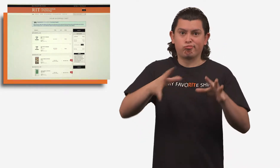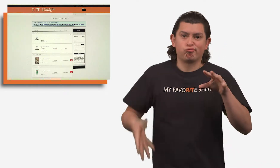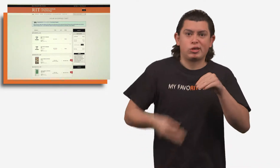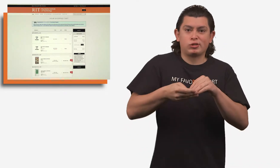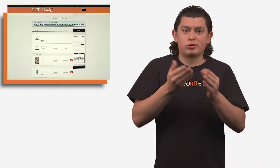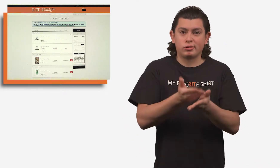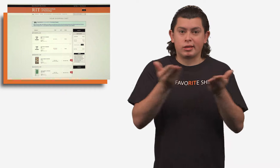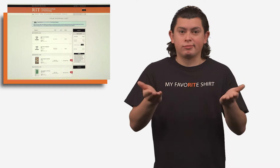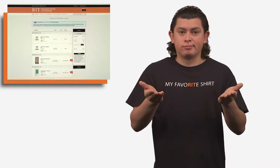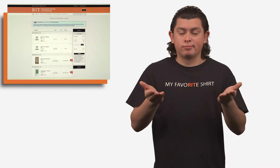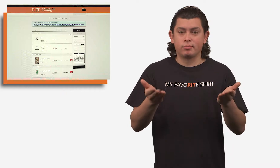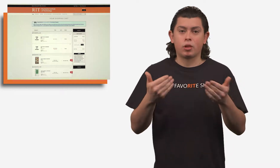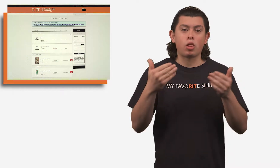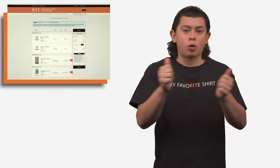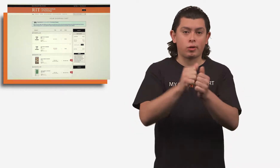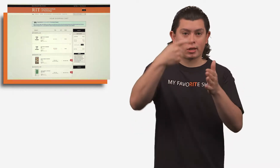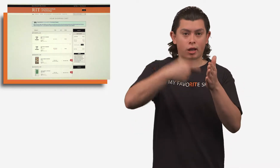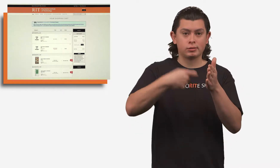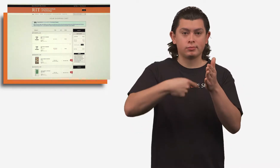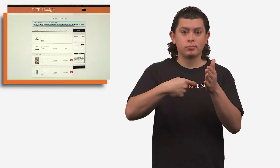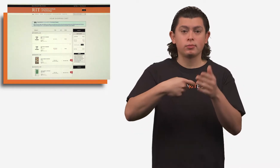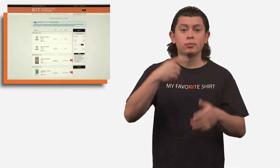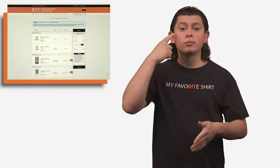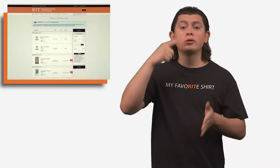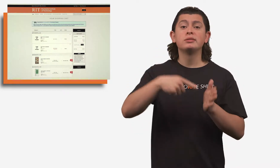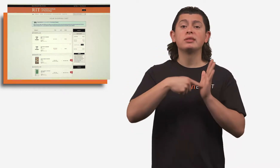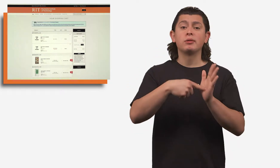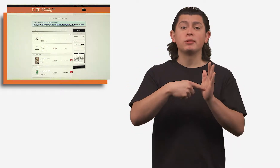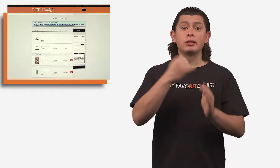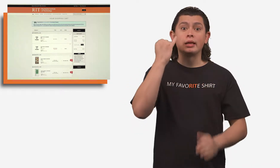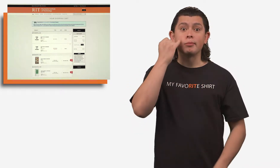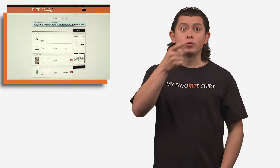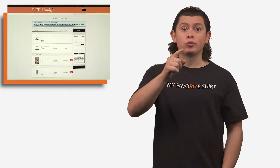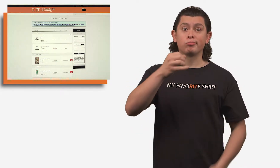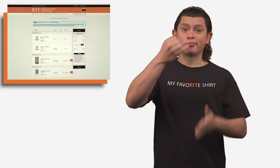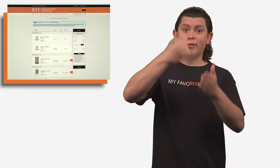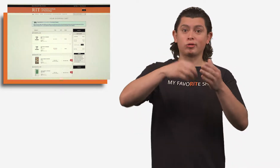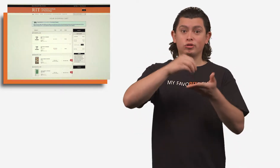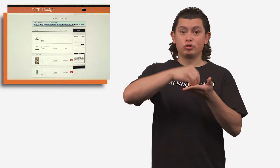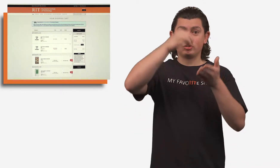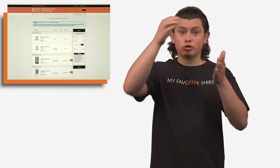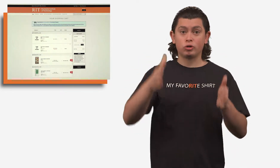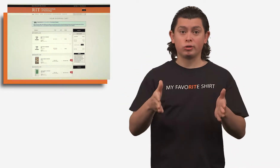SEND YOUR VR COUNSELOR A LIST OF THOSE EXTRA ITEMS ALONG WITH THE COST.